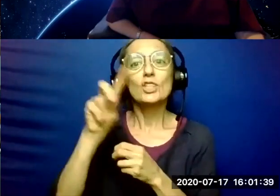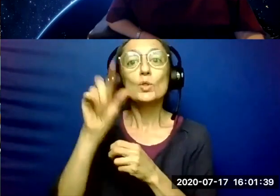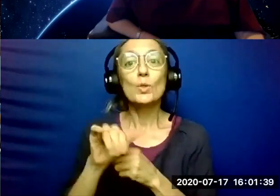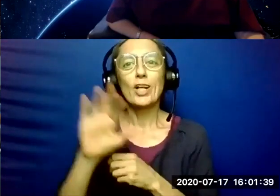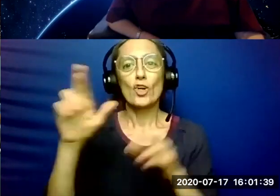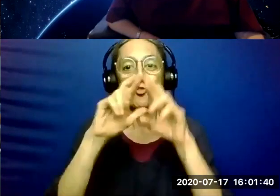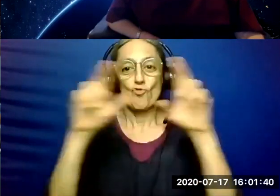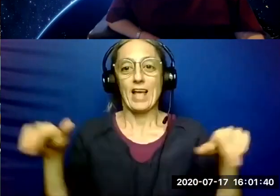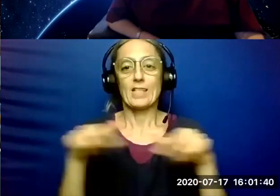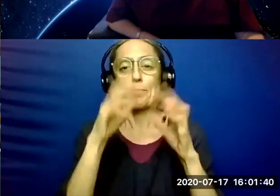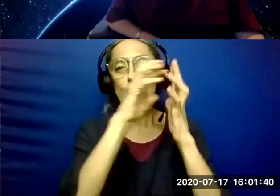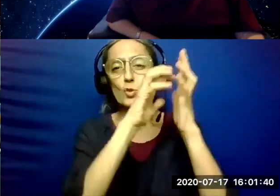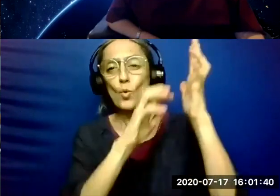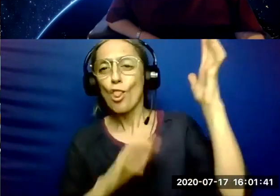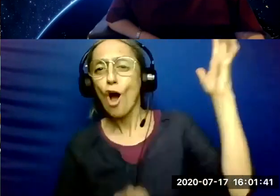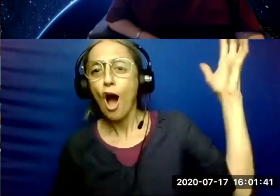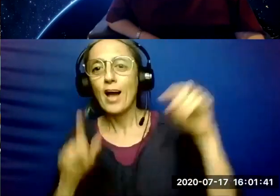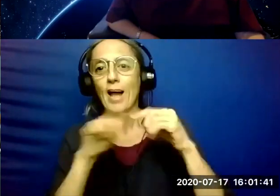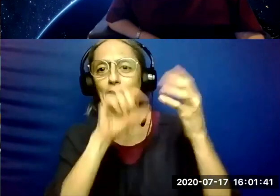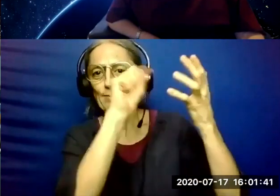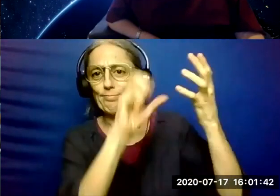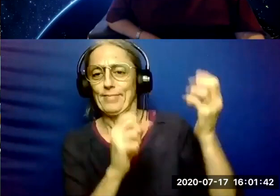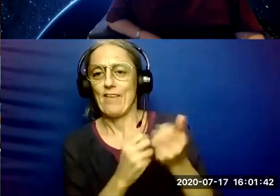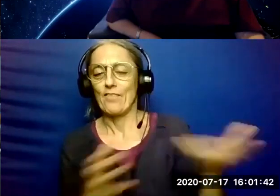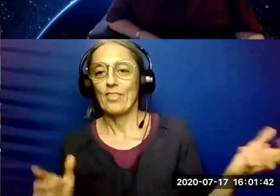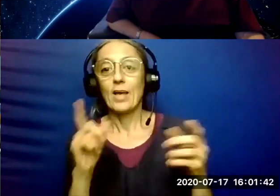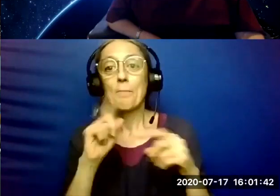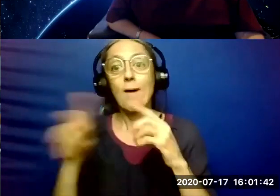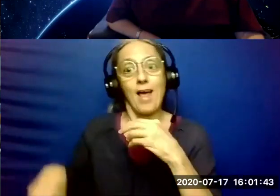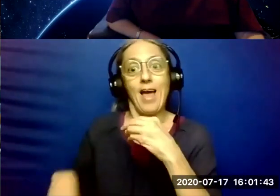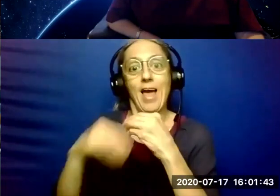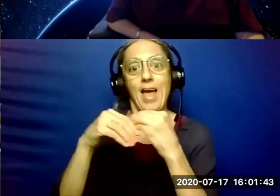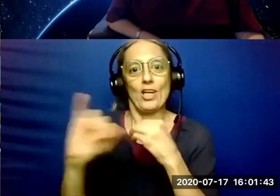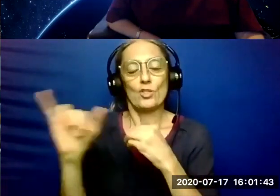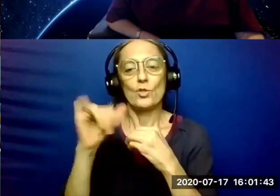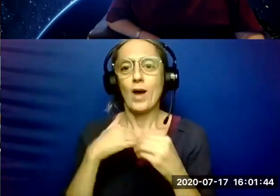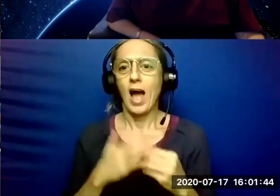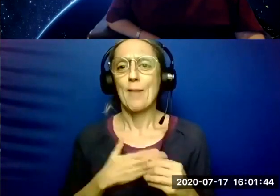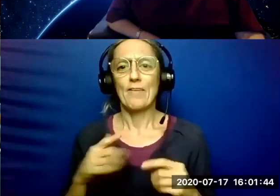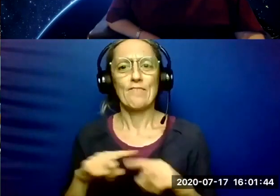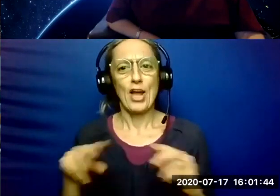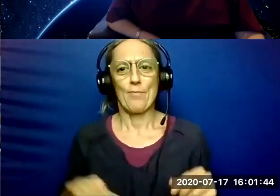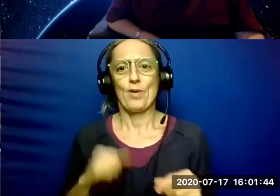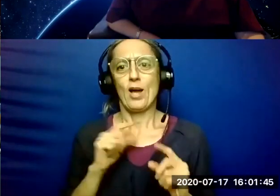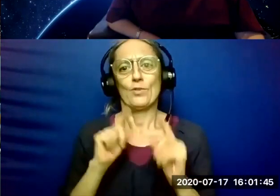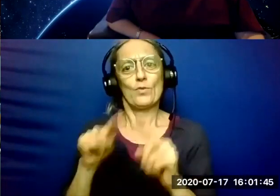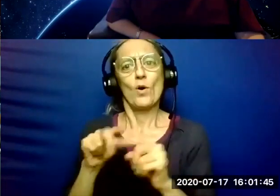I have to add that I am so super proud to attend UC Berkeley where giants like Judy